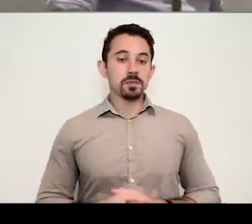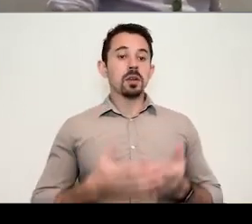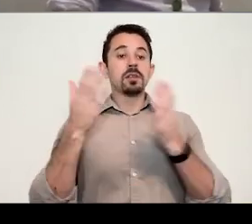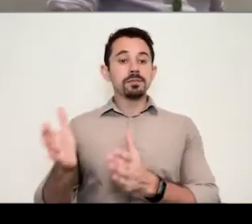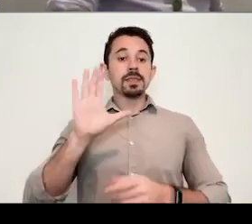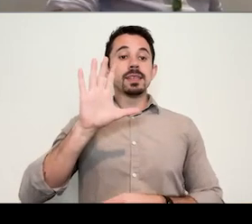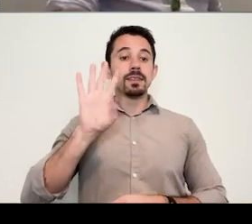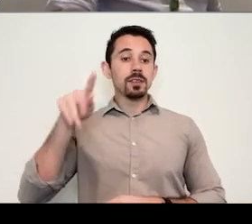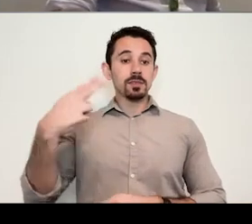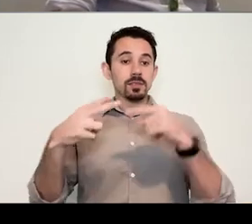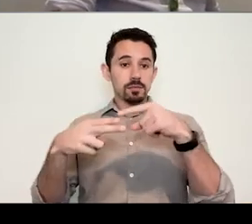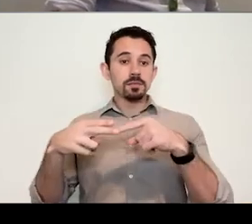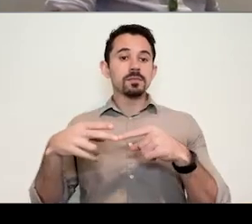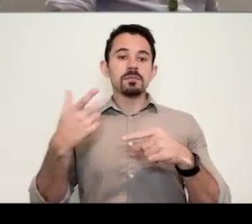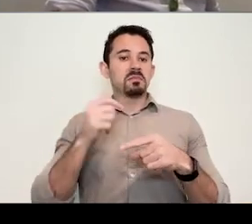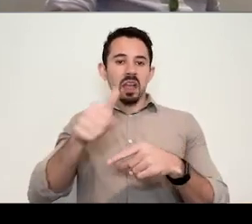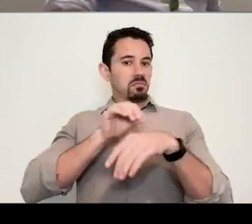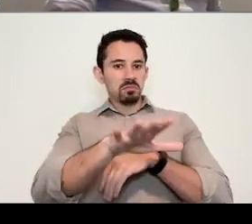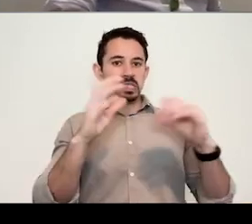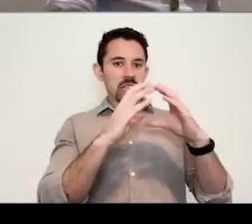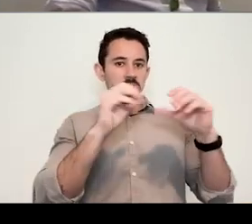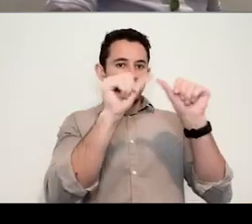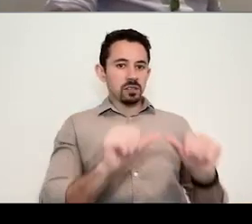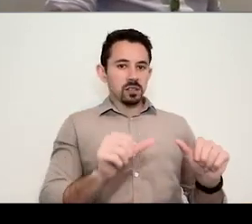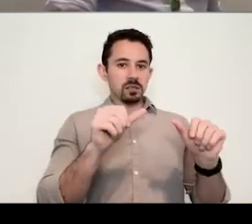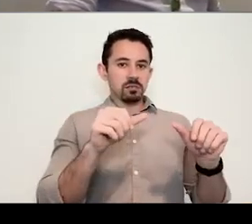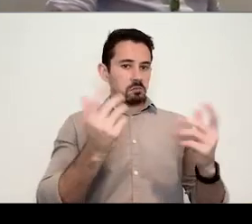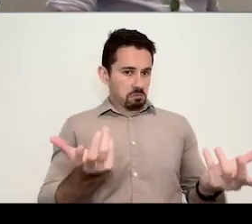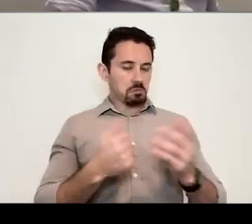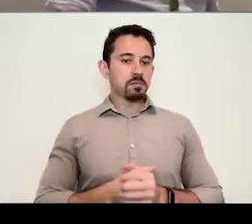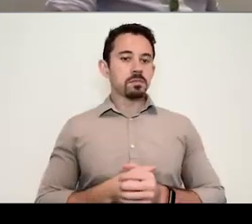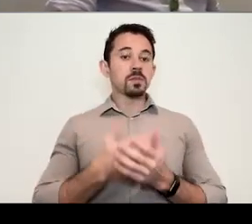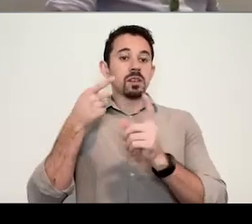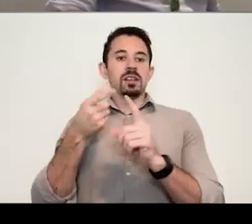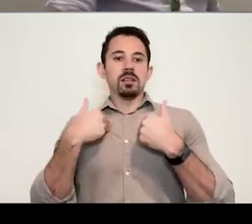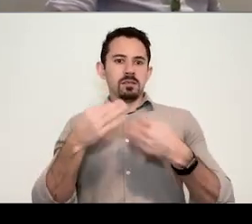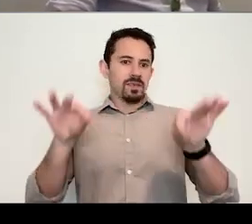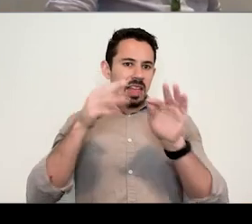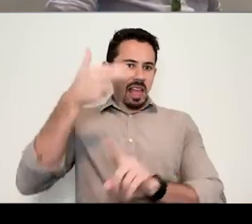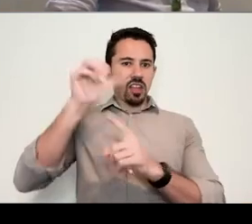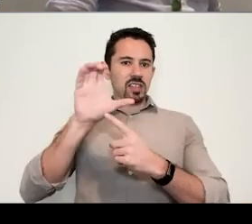influence cell morphology to the same extent. It had a significantly higher CRI than TcdB treated